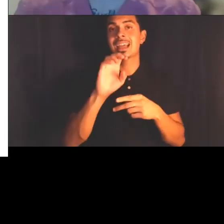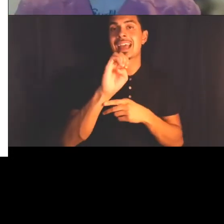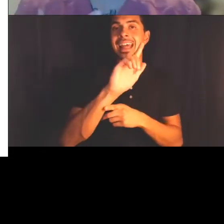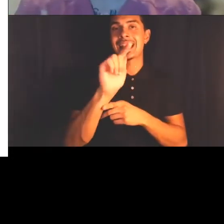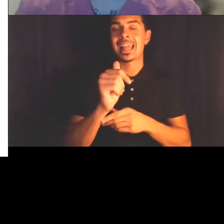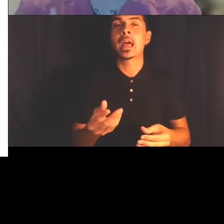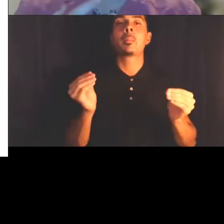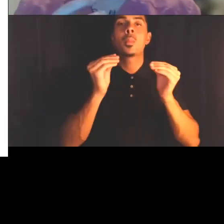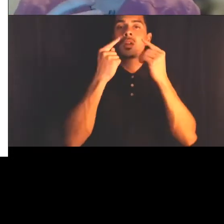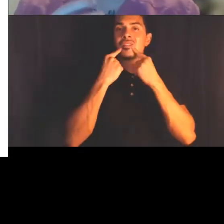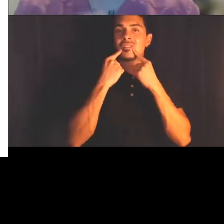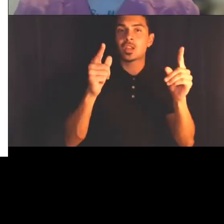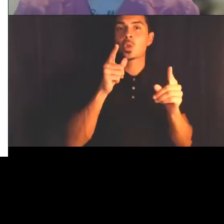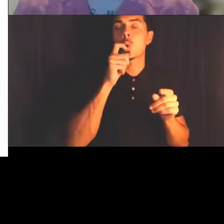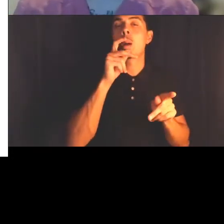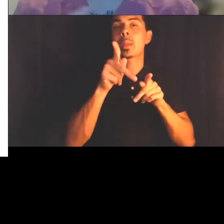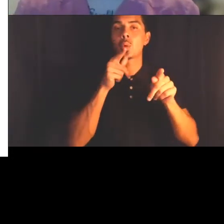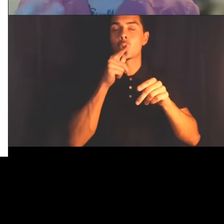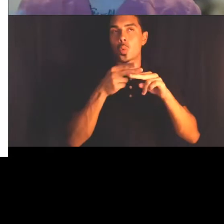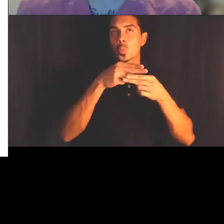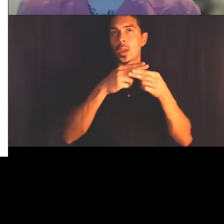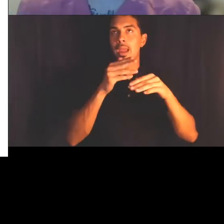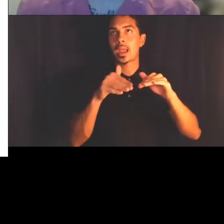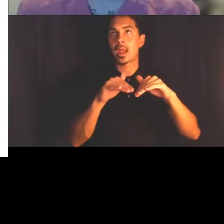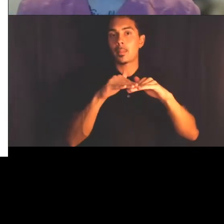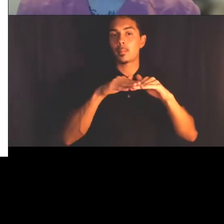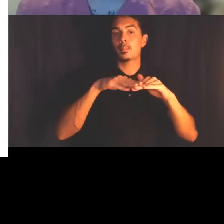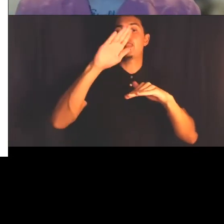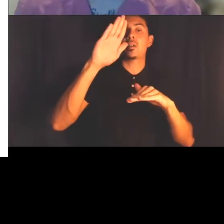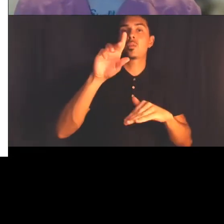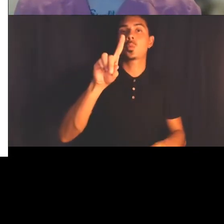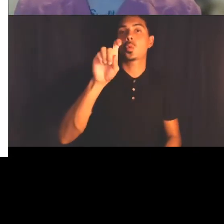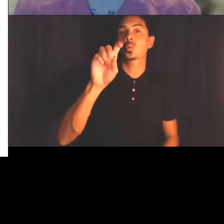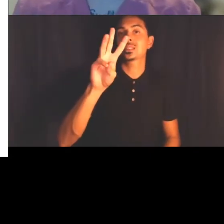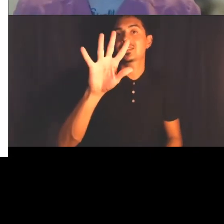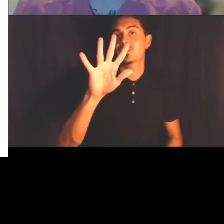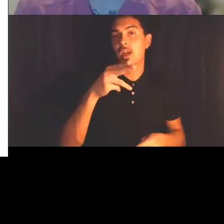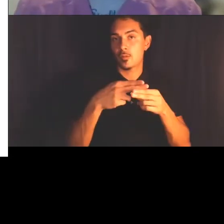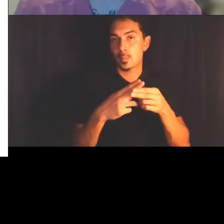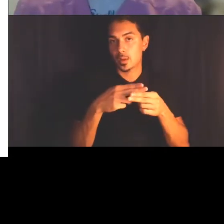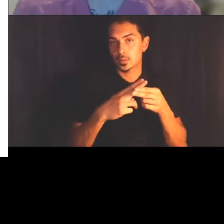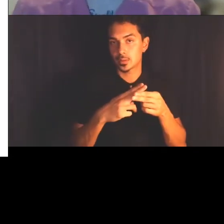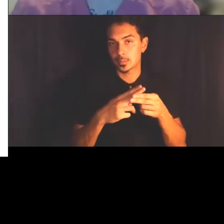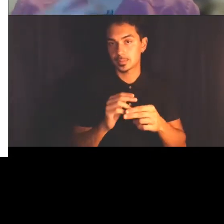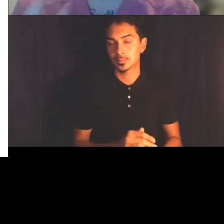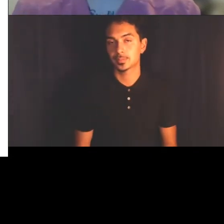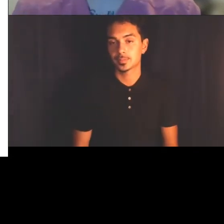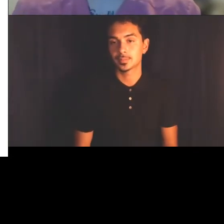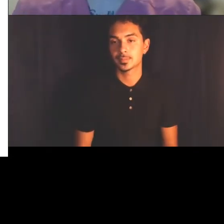for people who weigh above 165 pounds. Unfortunately, through data,